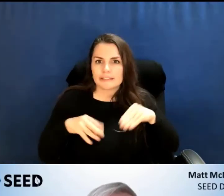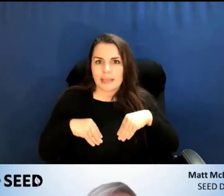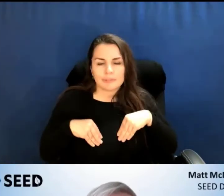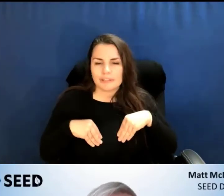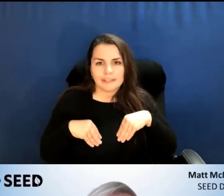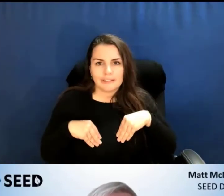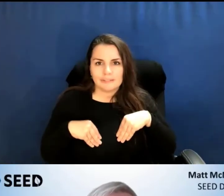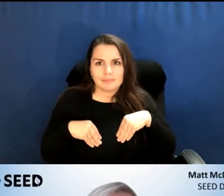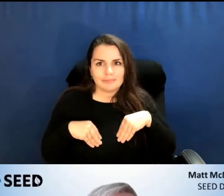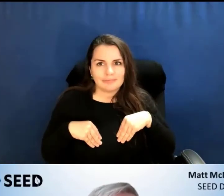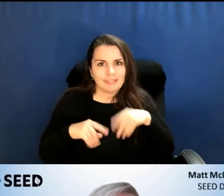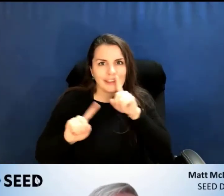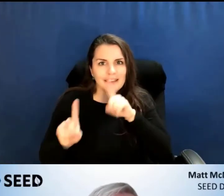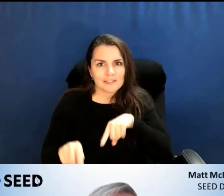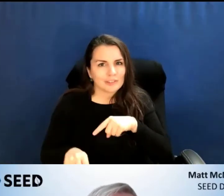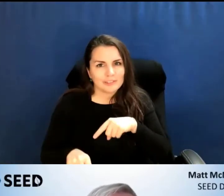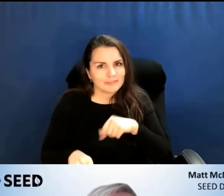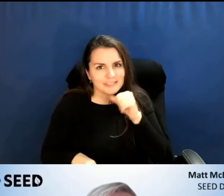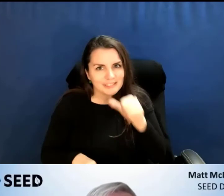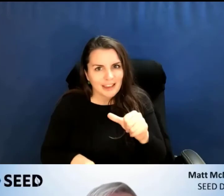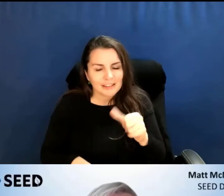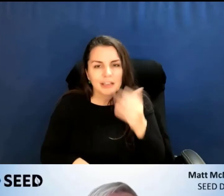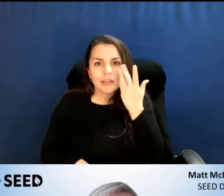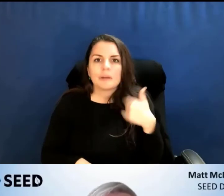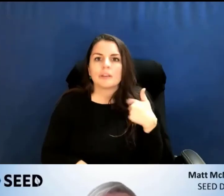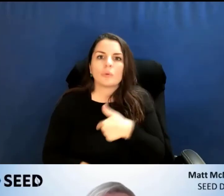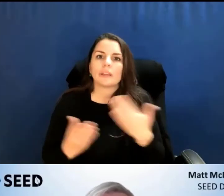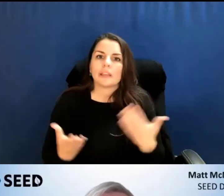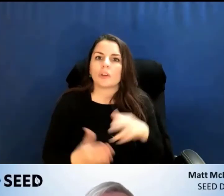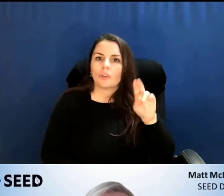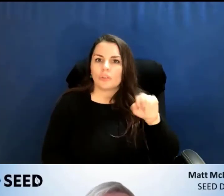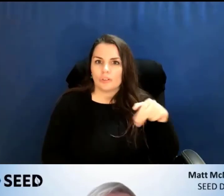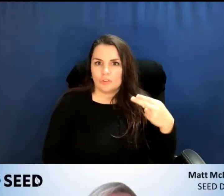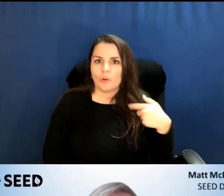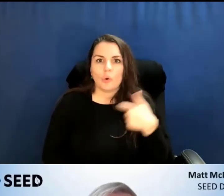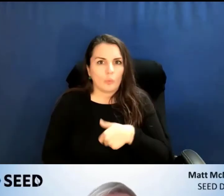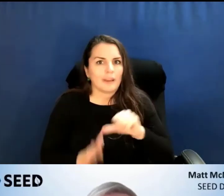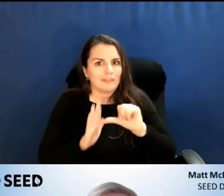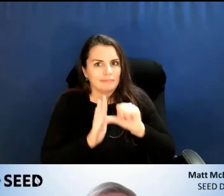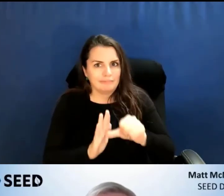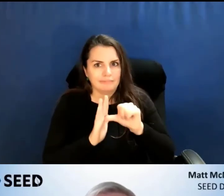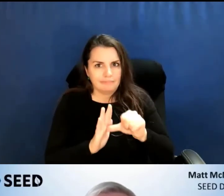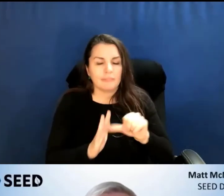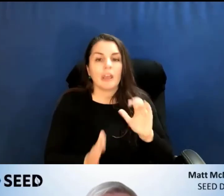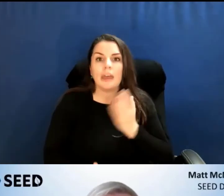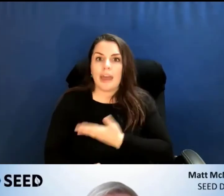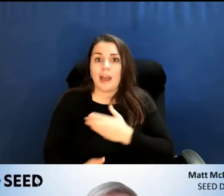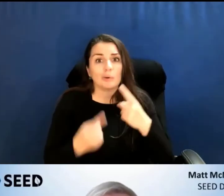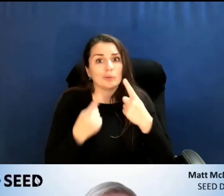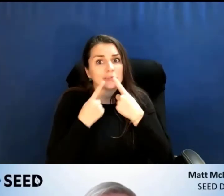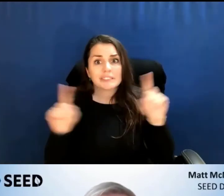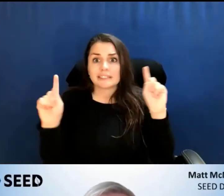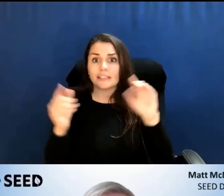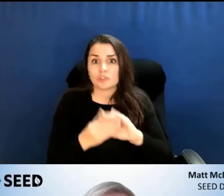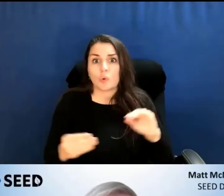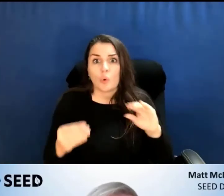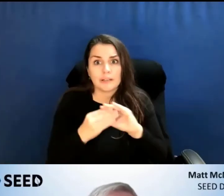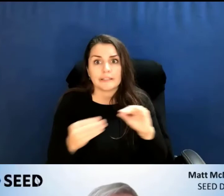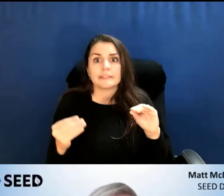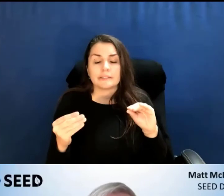because I think that we have pointed out from our success stories direct links